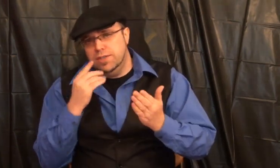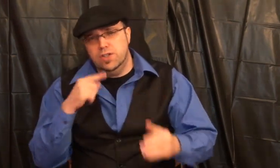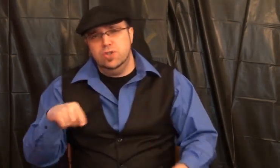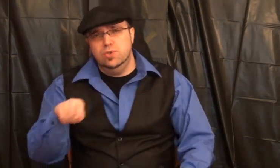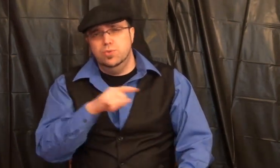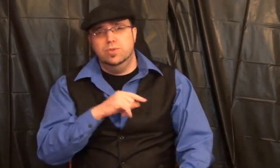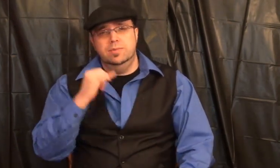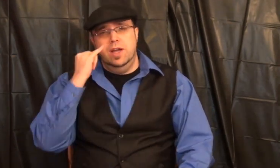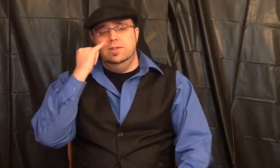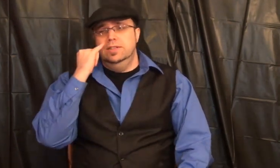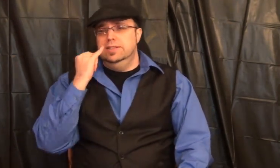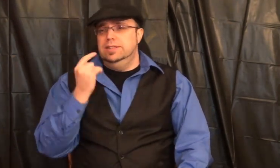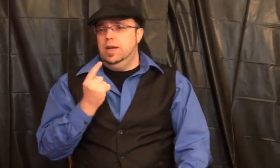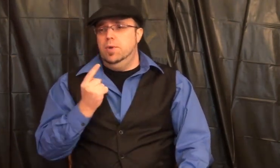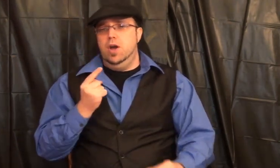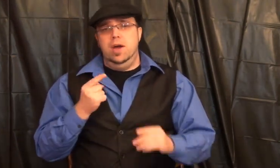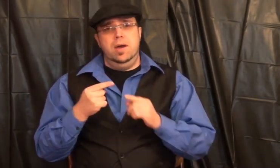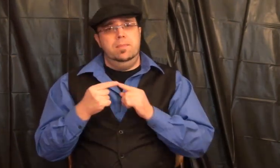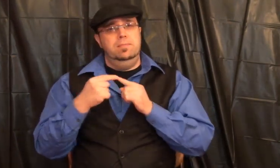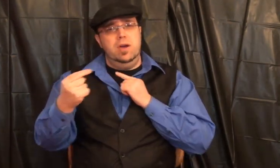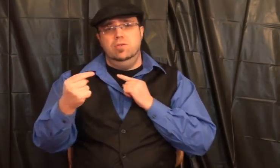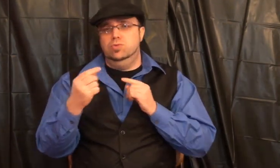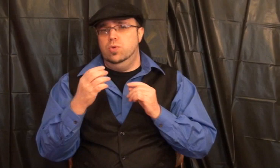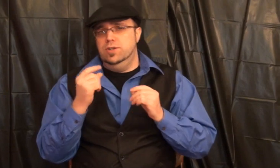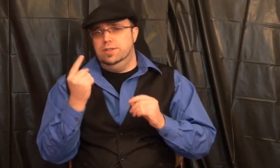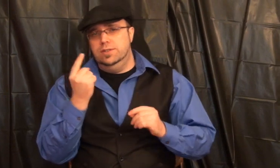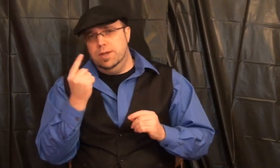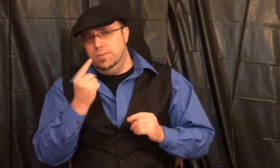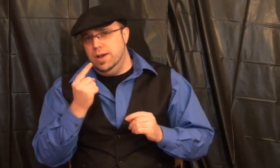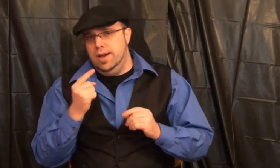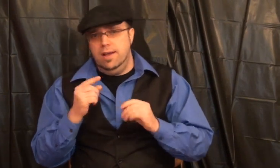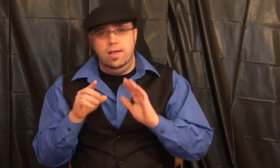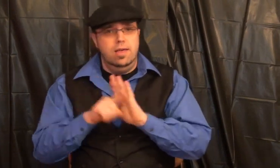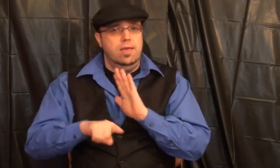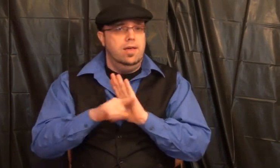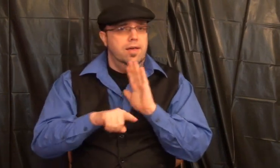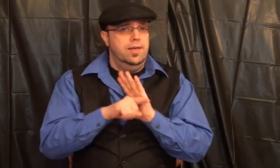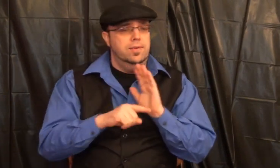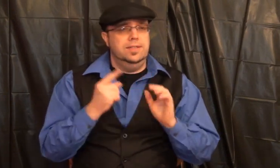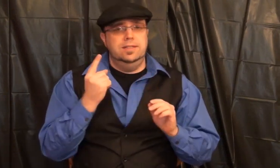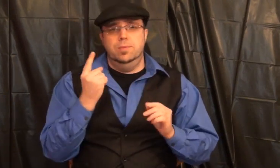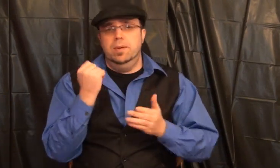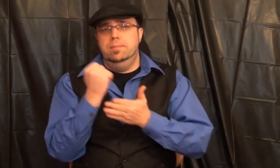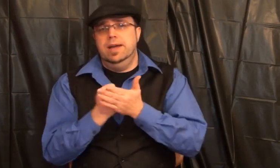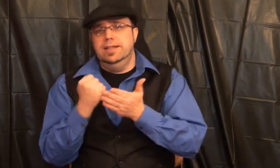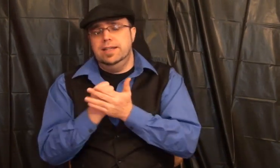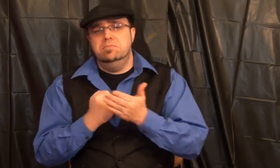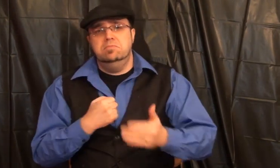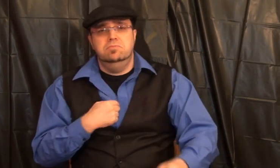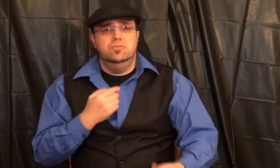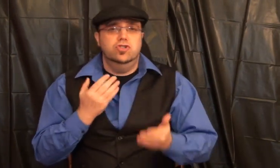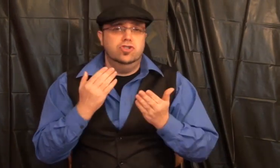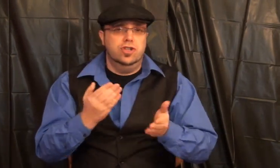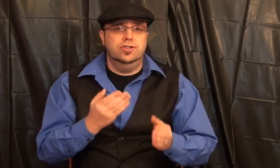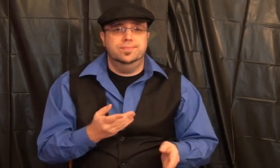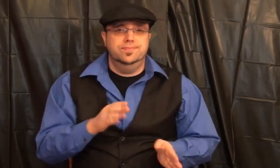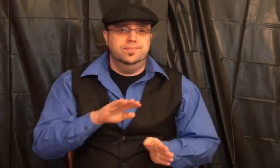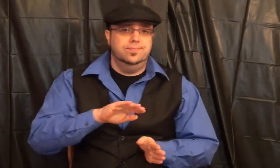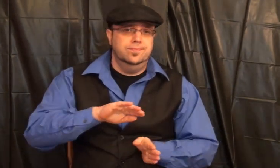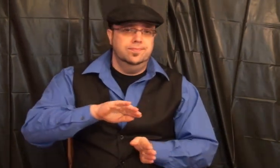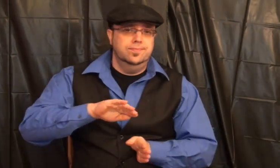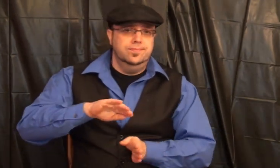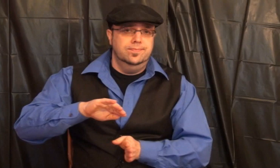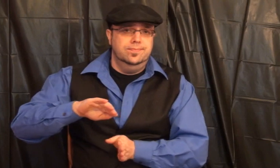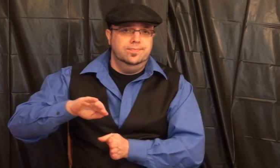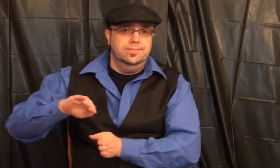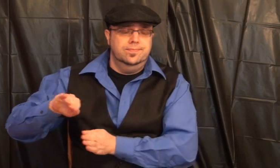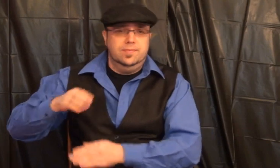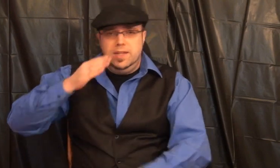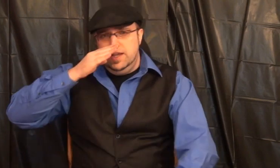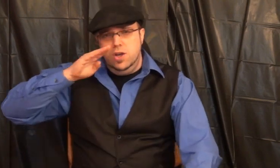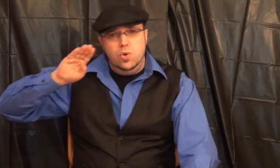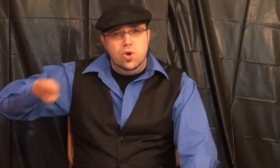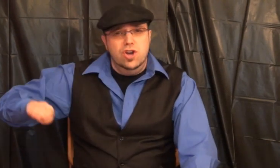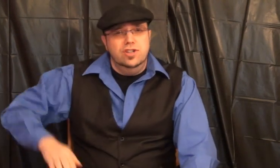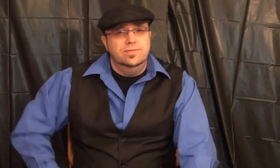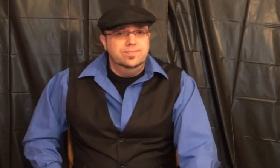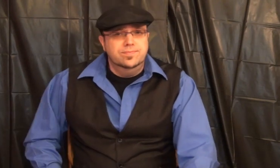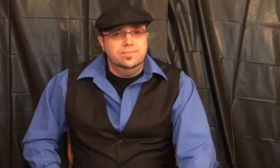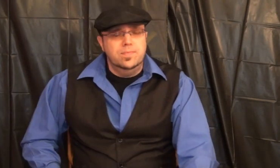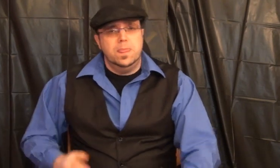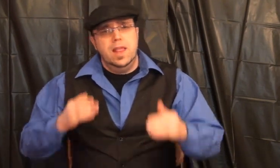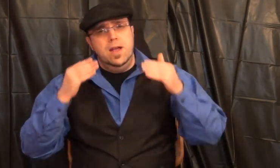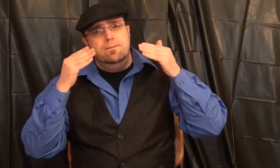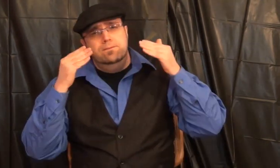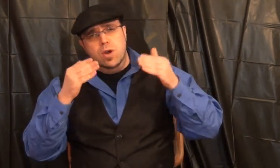my recommendation is to put aside all the opposing, negative or backstabbing. Just ignore them.